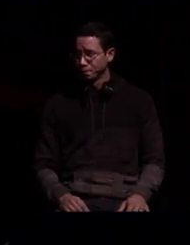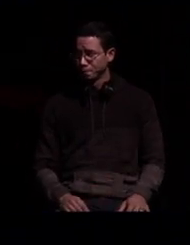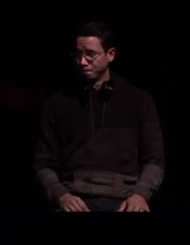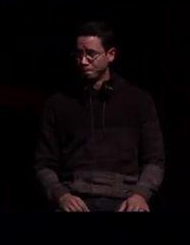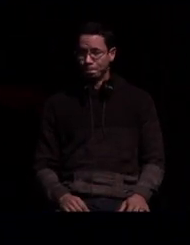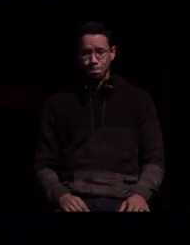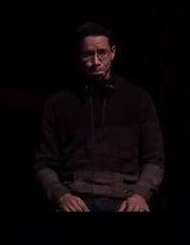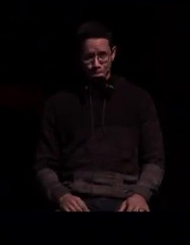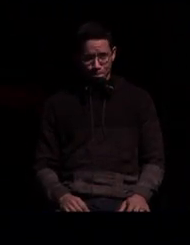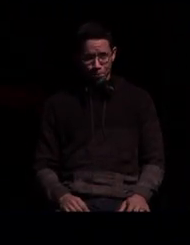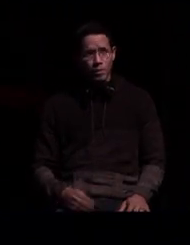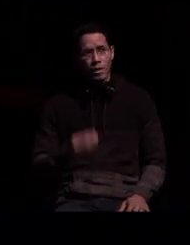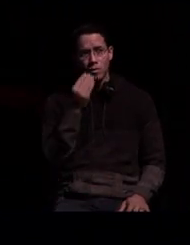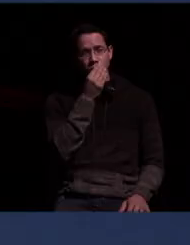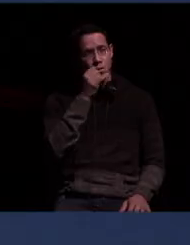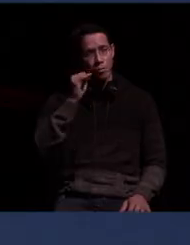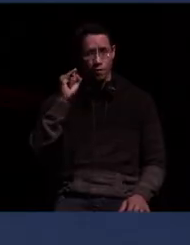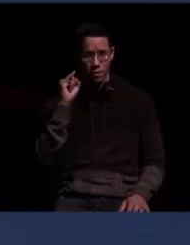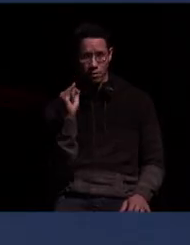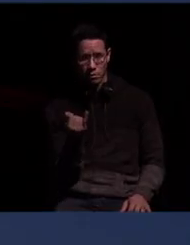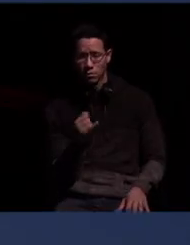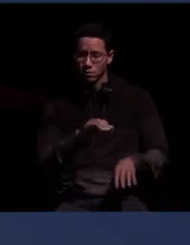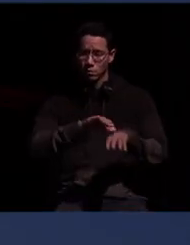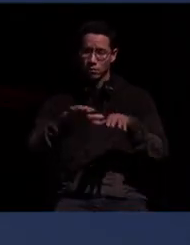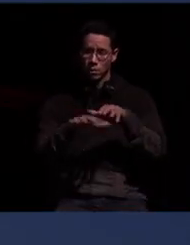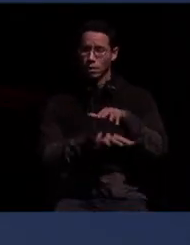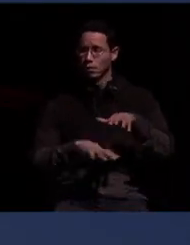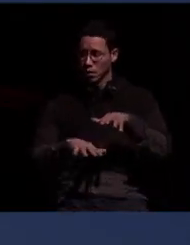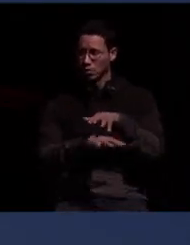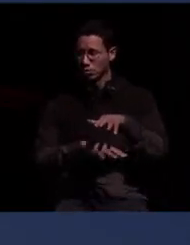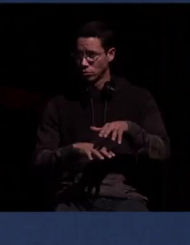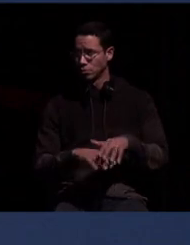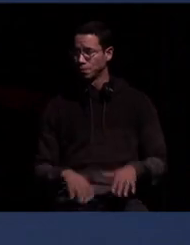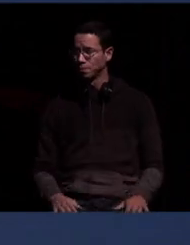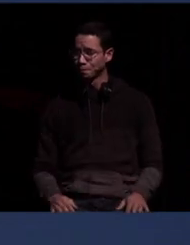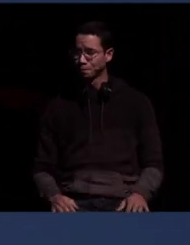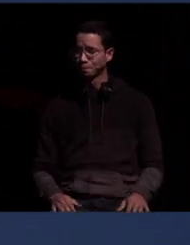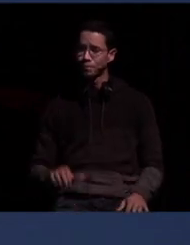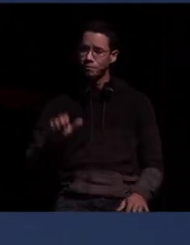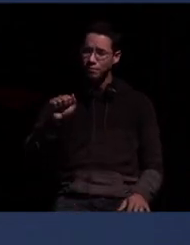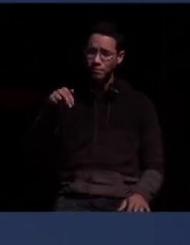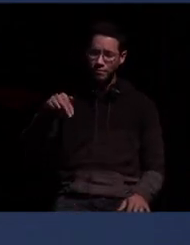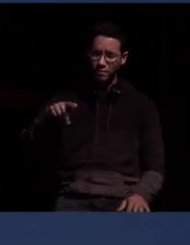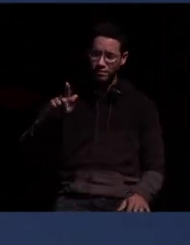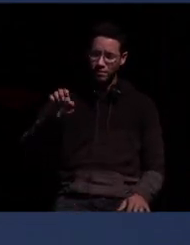that takes advantage of the vulnerability. Angela conducted a research in which something